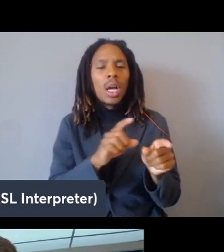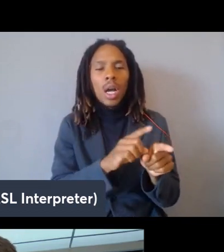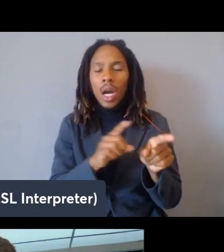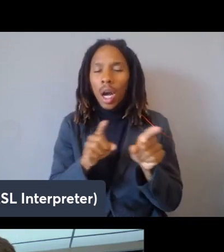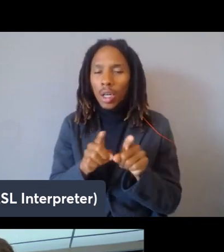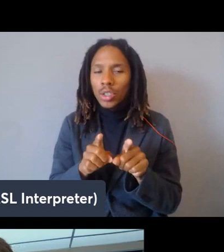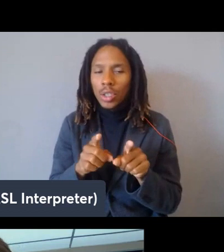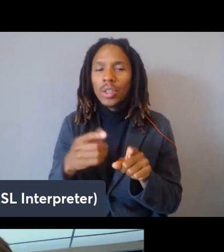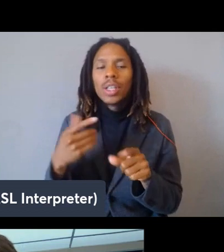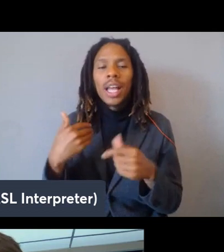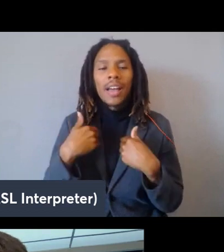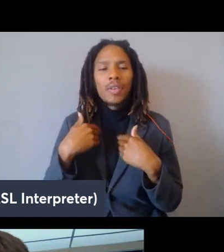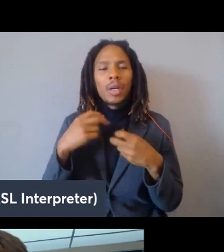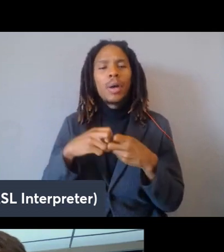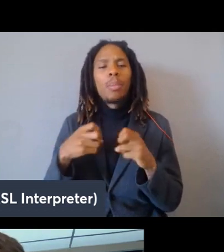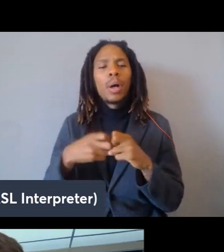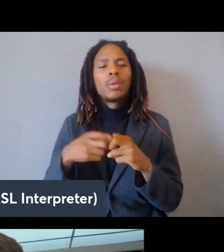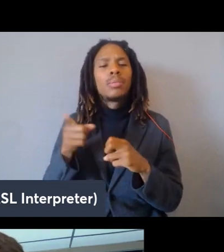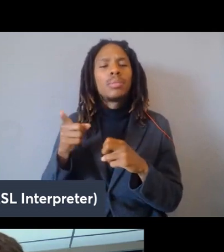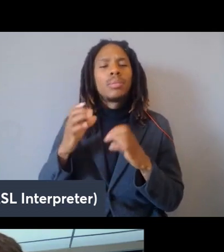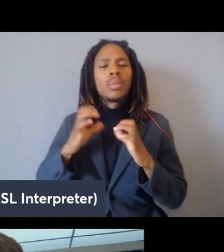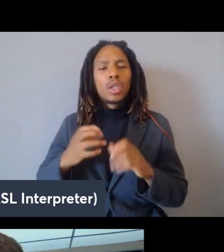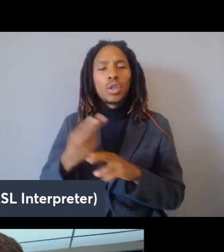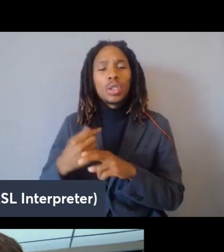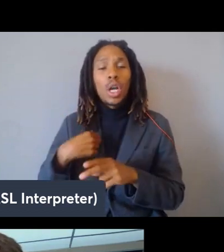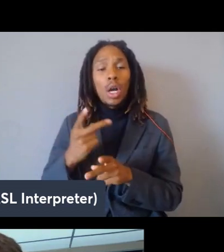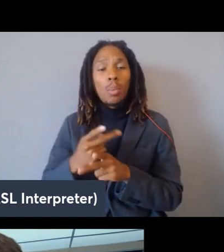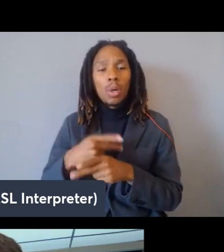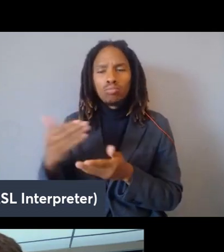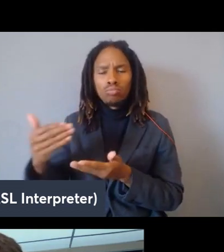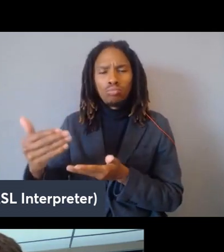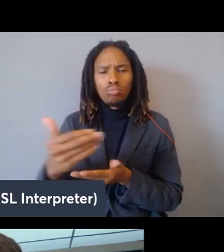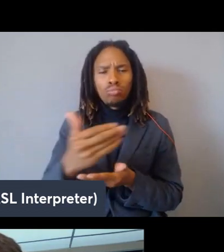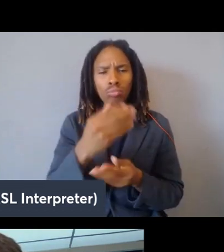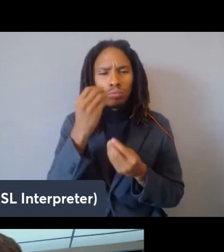where customers are using our product to collect data about the cost